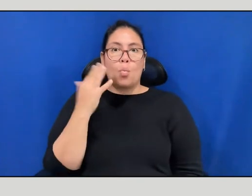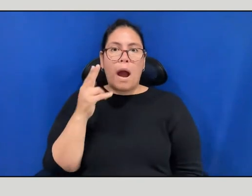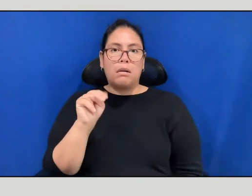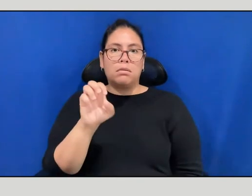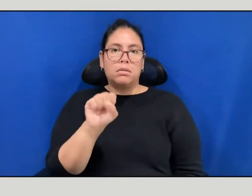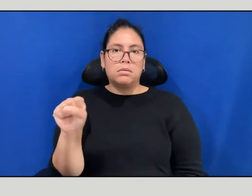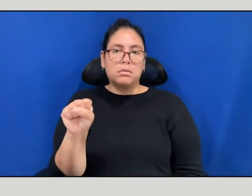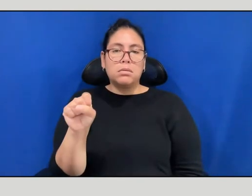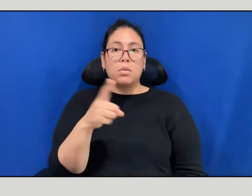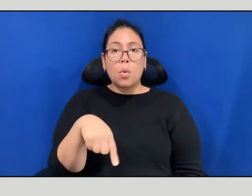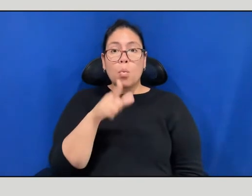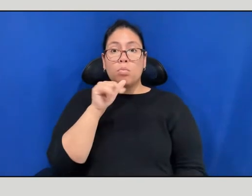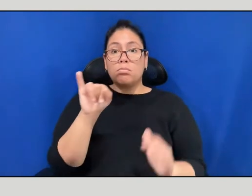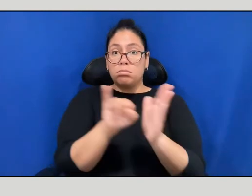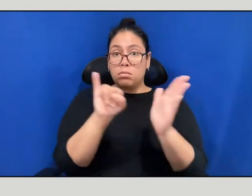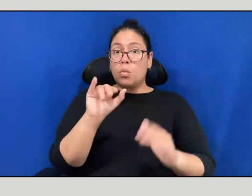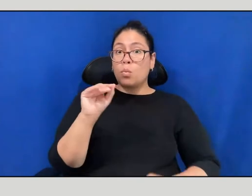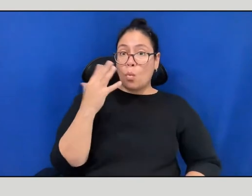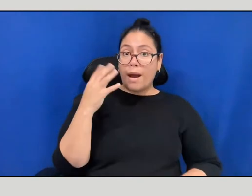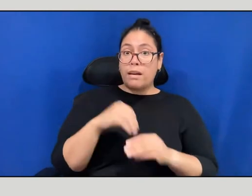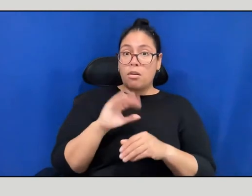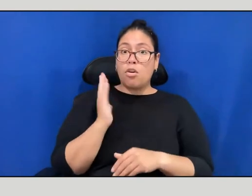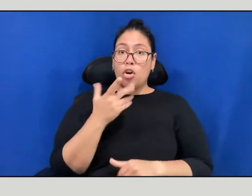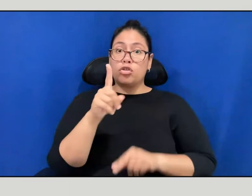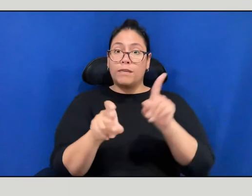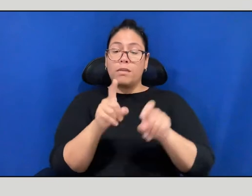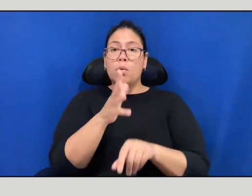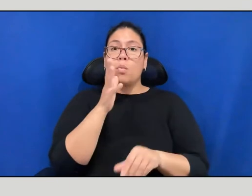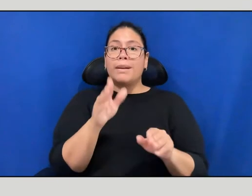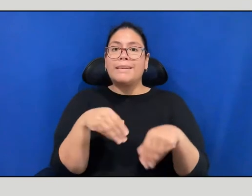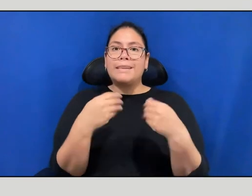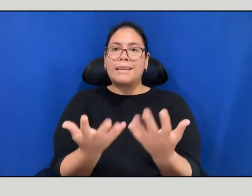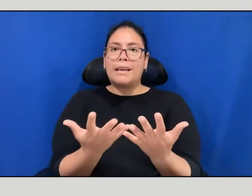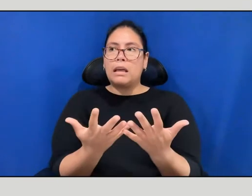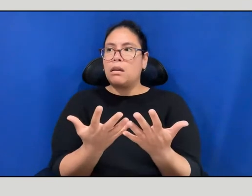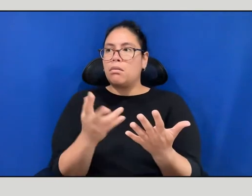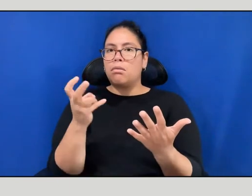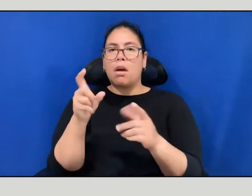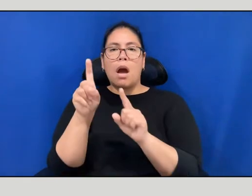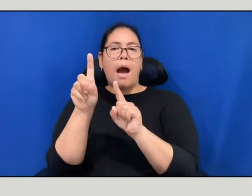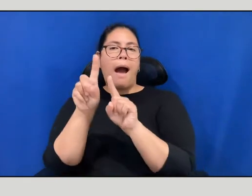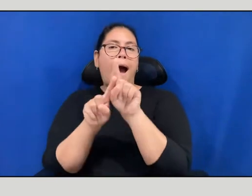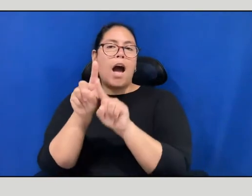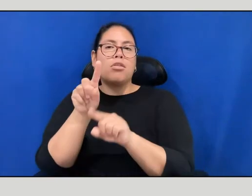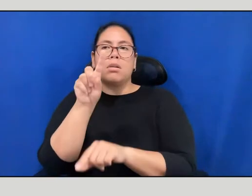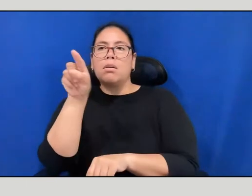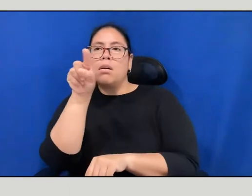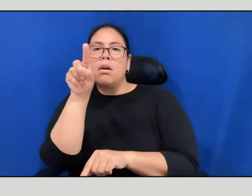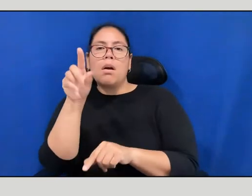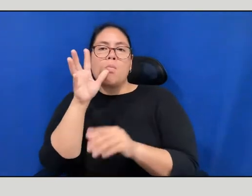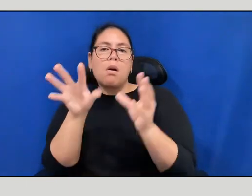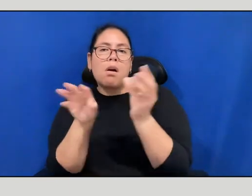in our survey, they would give it a kind of asterisk or a kind of adjective. So they would say they were white Puerto Rican,